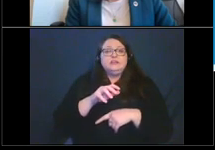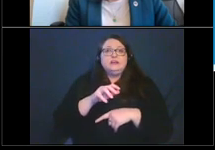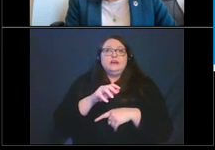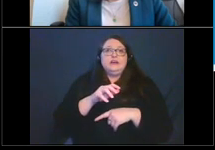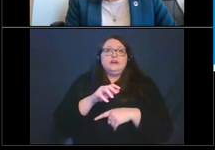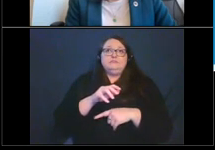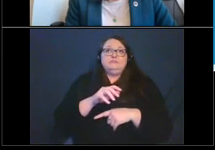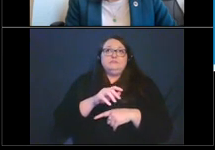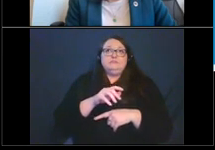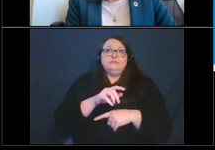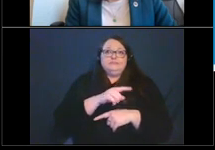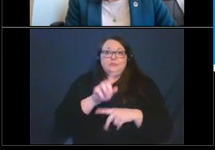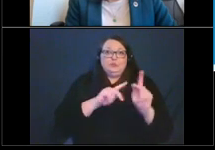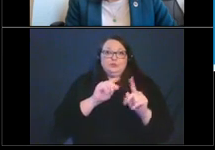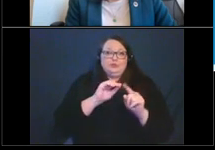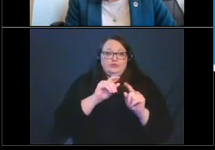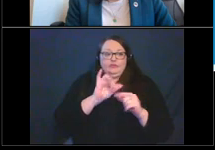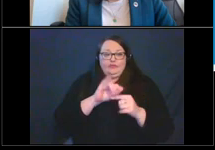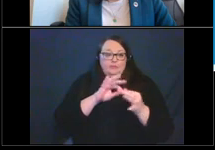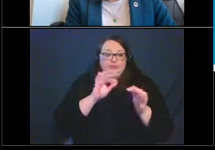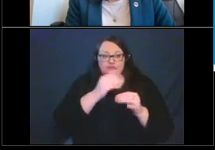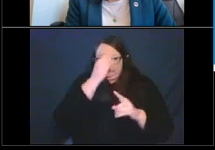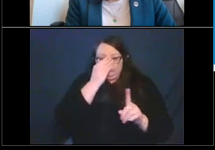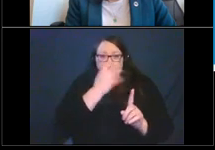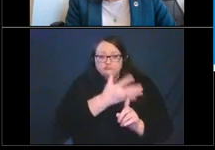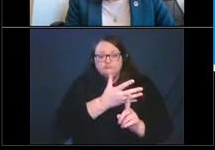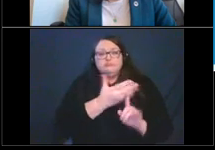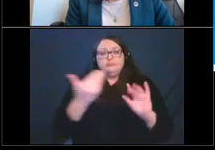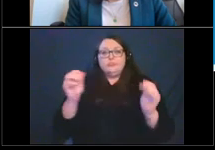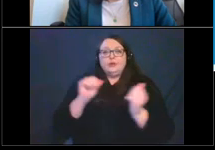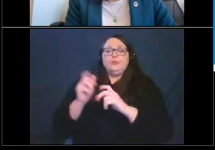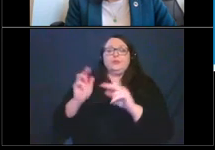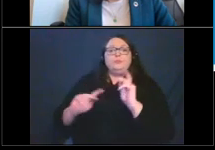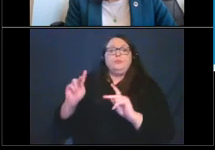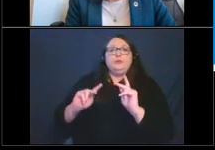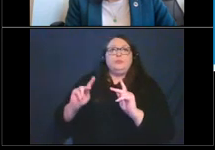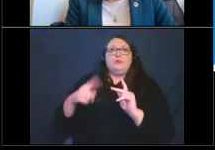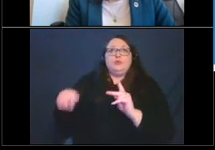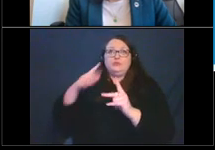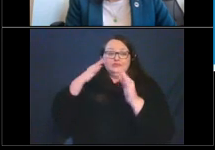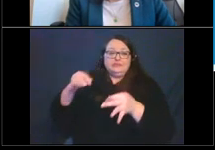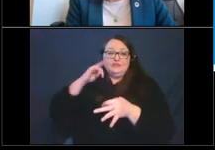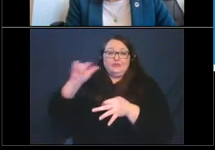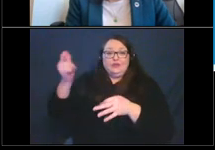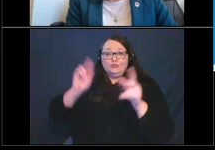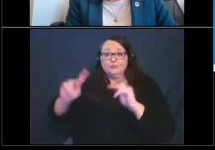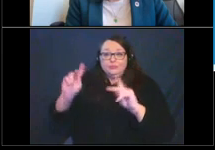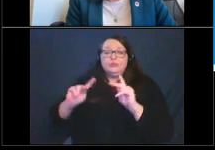you know, the people that are, that make decisions for other people, the people that, you know,